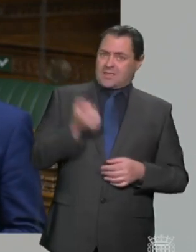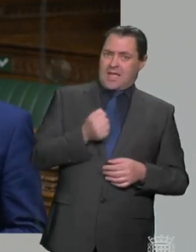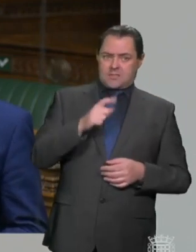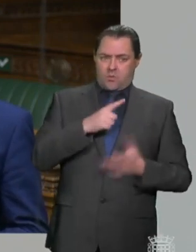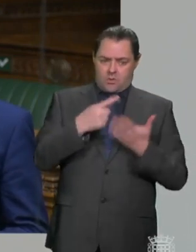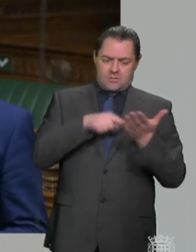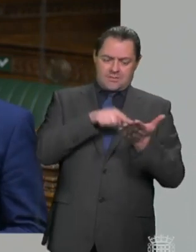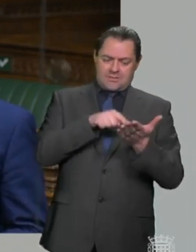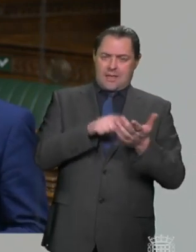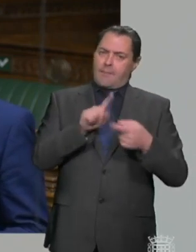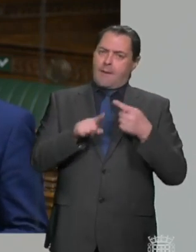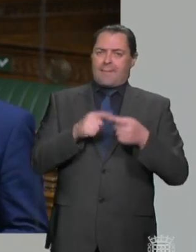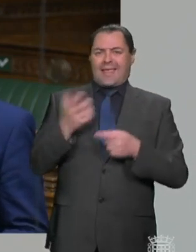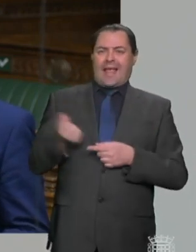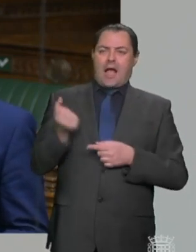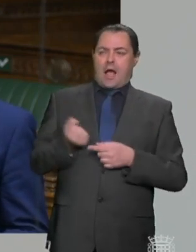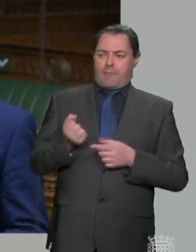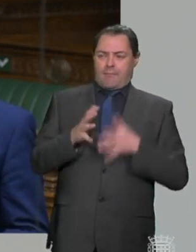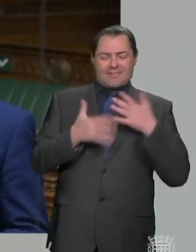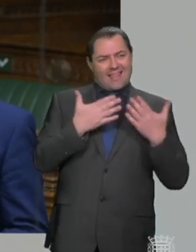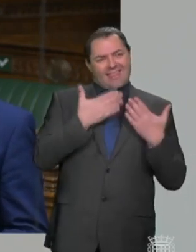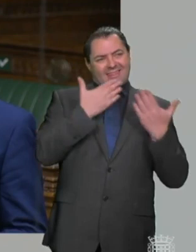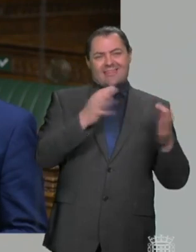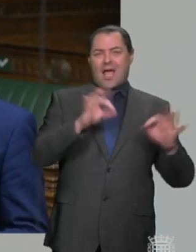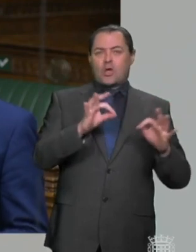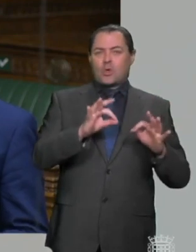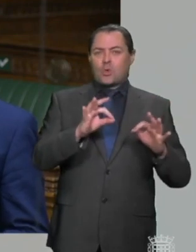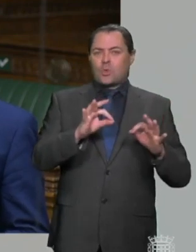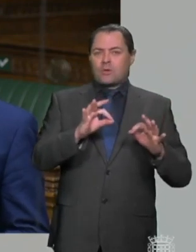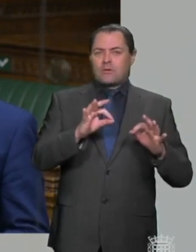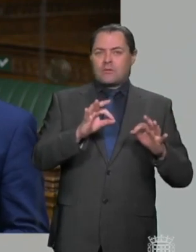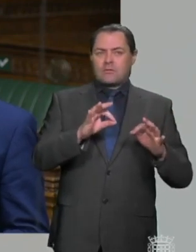earned income, so instead of receiving a thank you bonus at the end of the month, many NHS and social